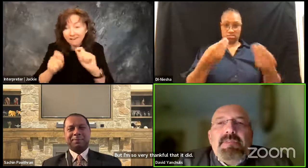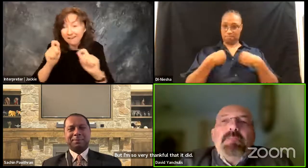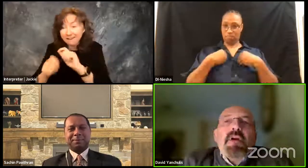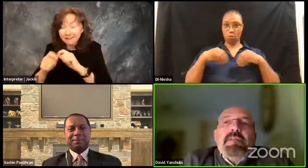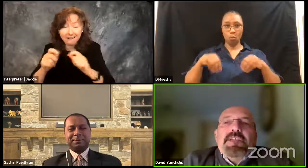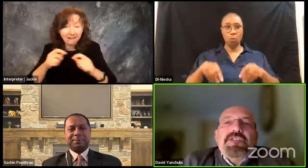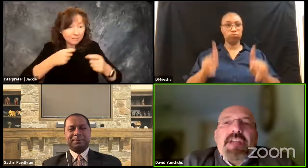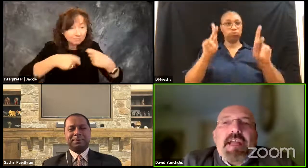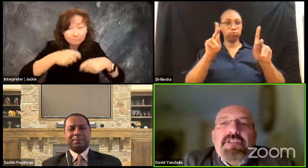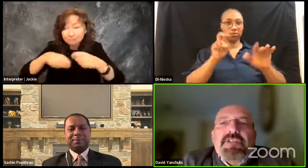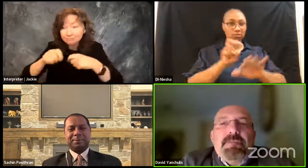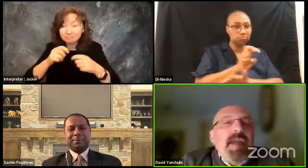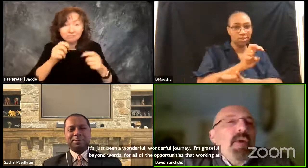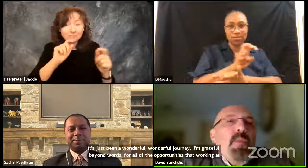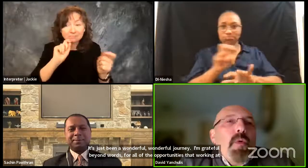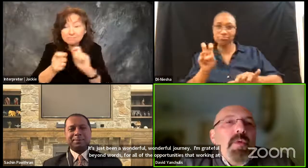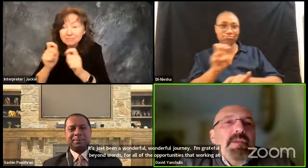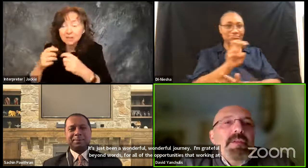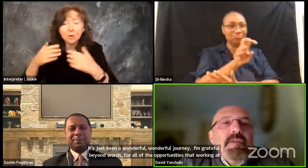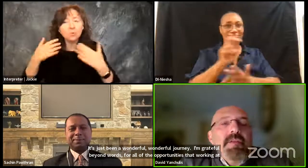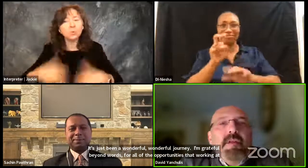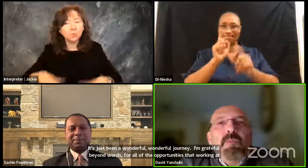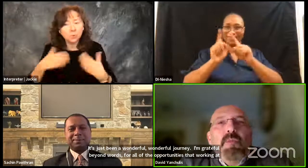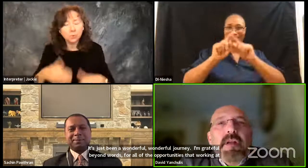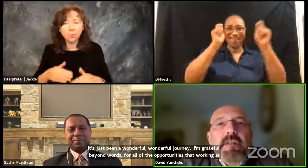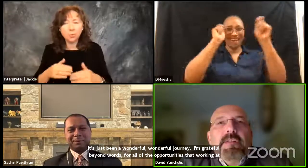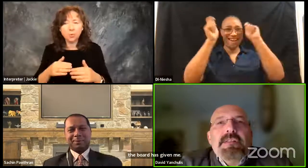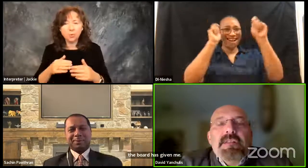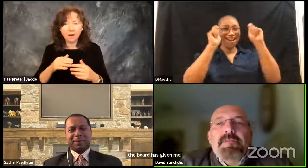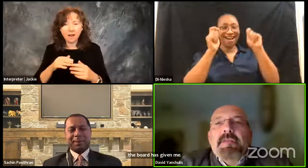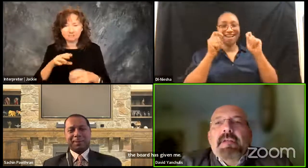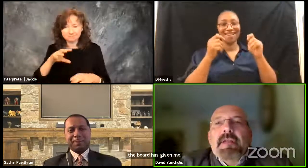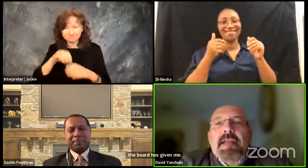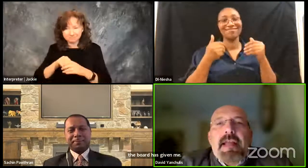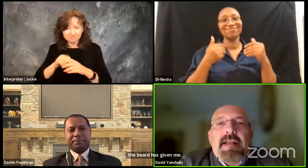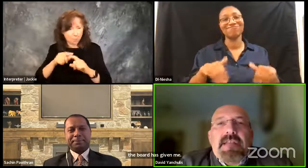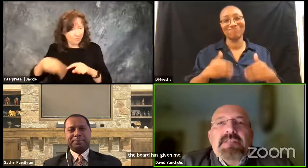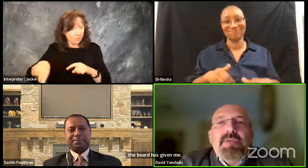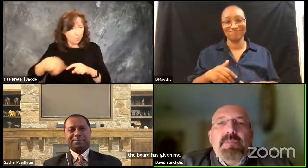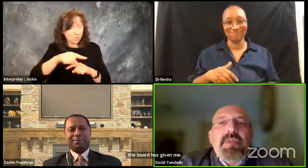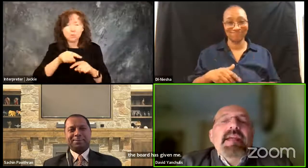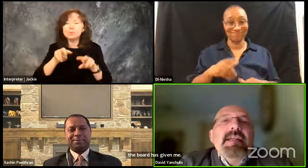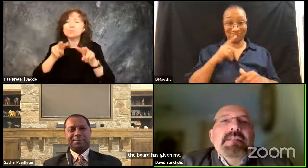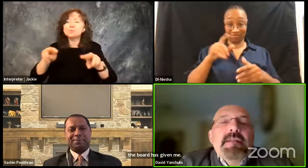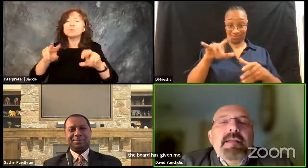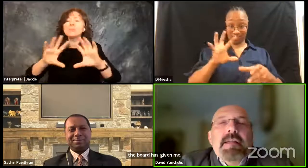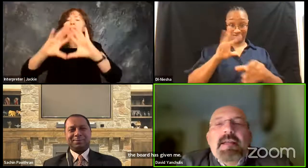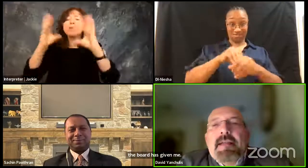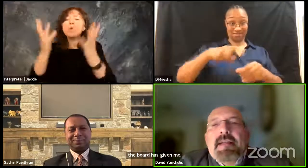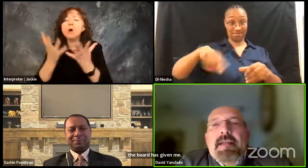And to be part of the change to make our world a more inclusive and accessible place, and